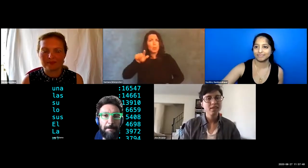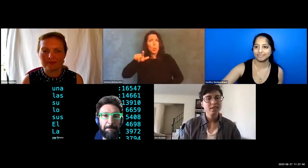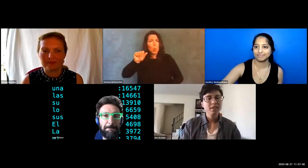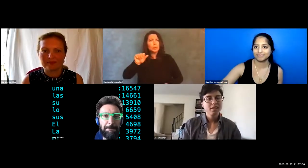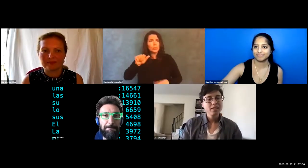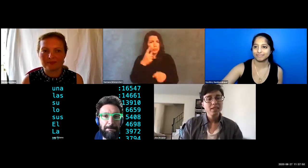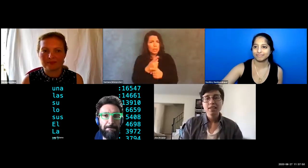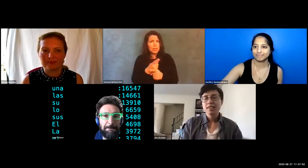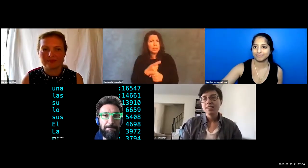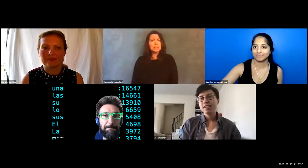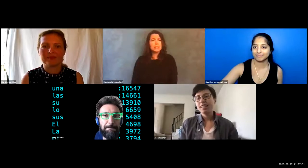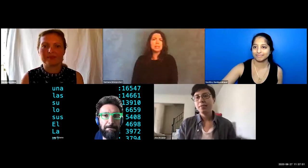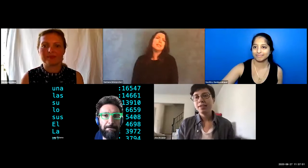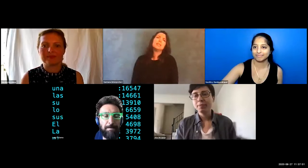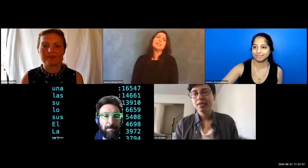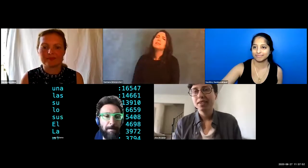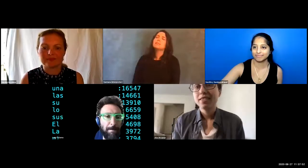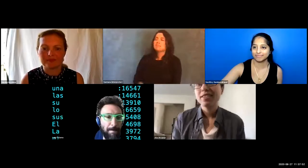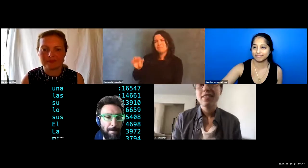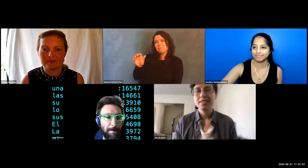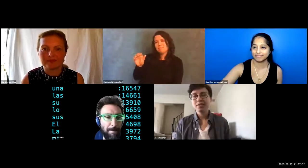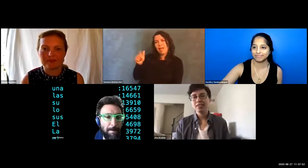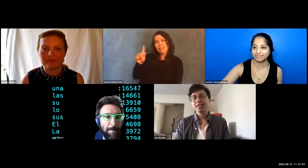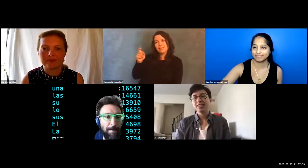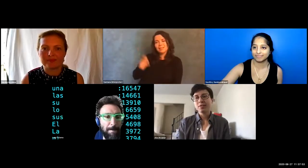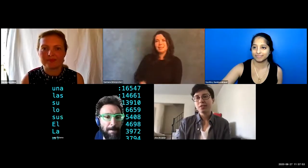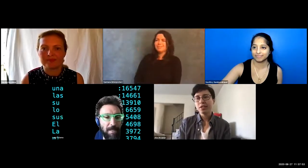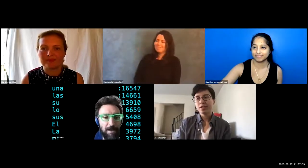Mathew Kramer: Yeah, I mean, definitely like so one of